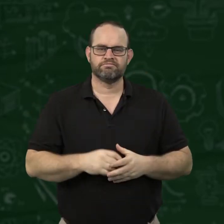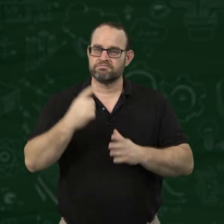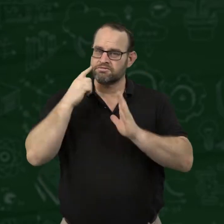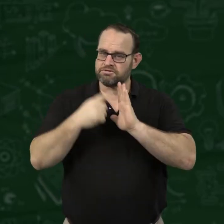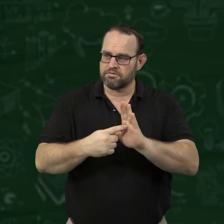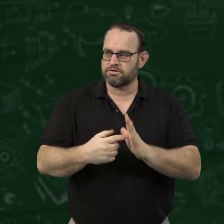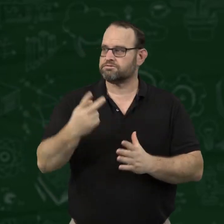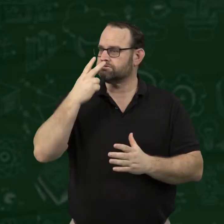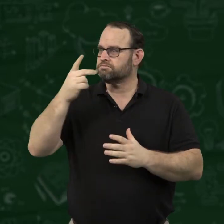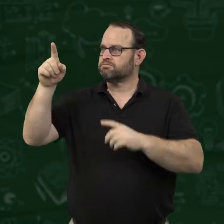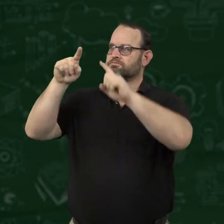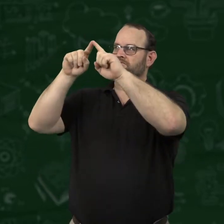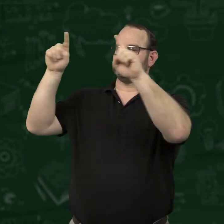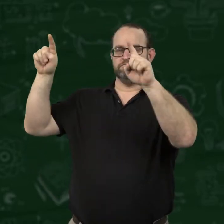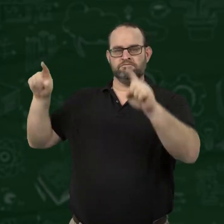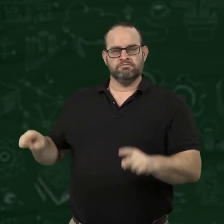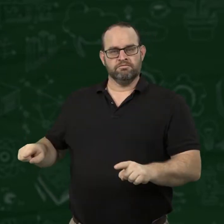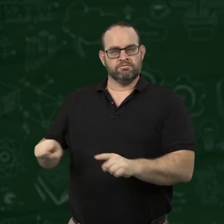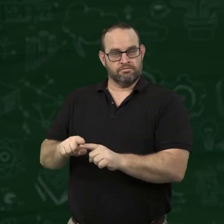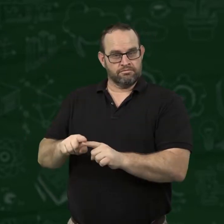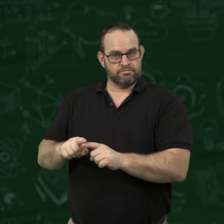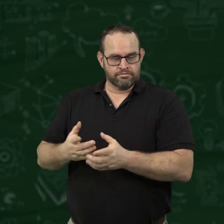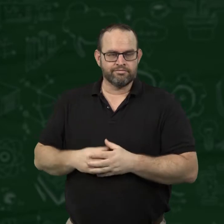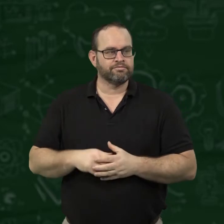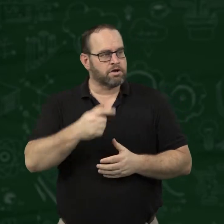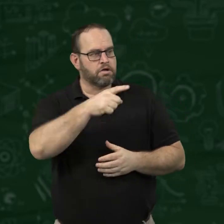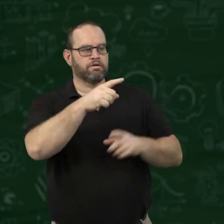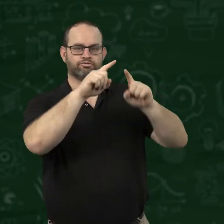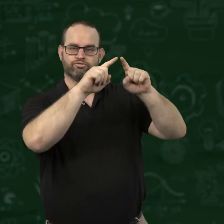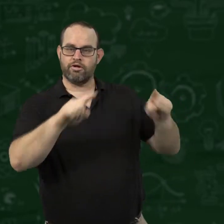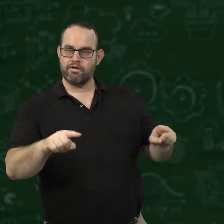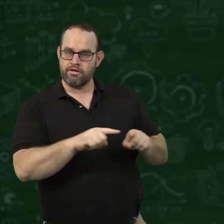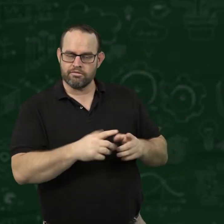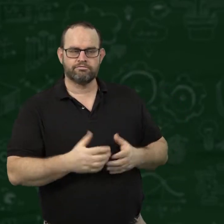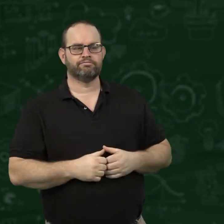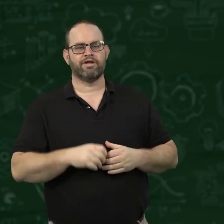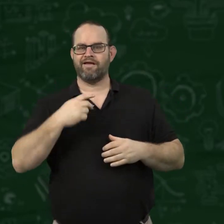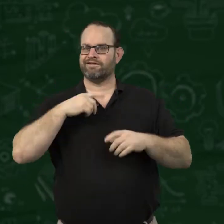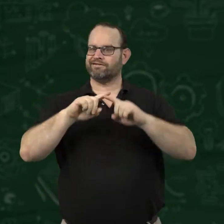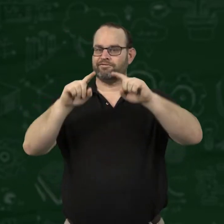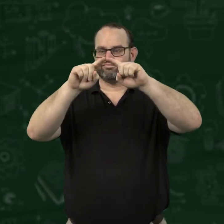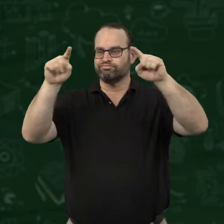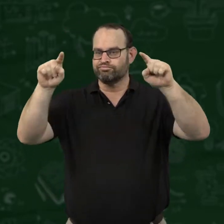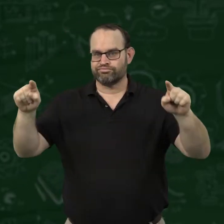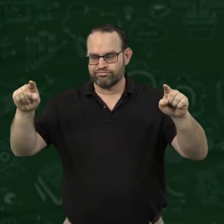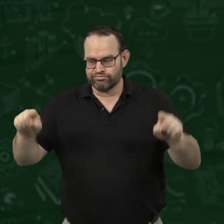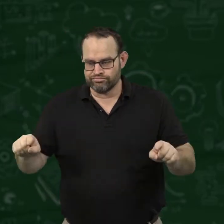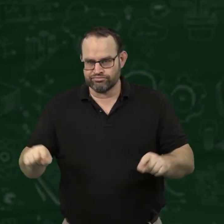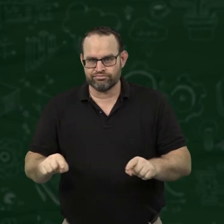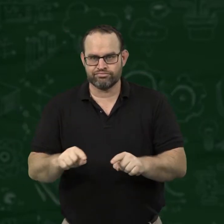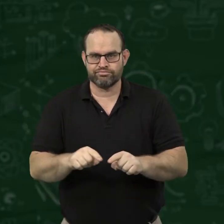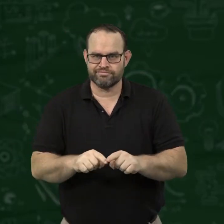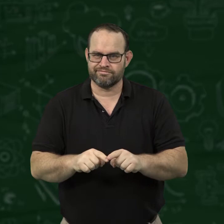Some examples are a square, a triangle, and an octagon.